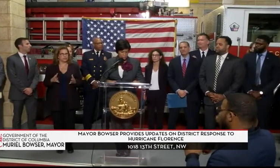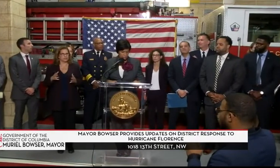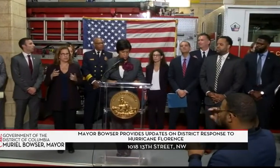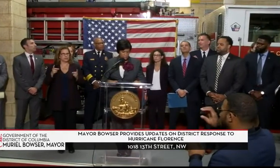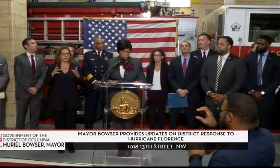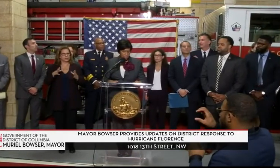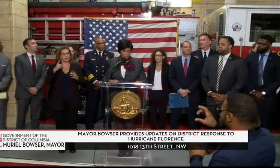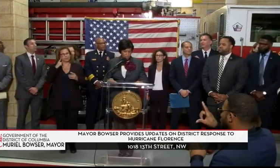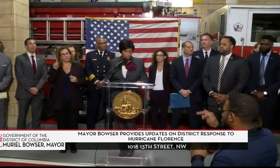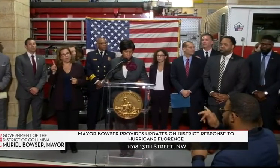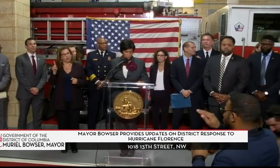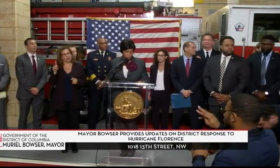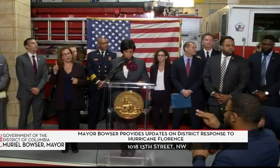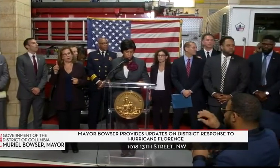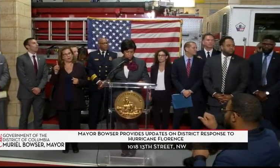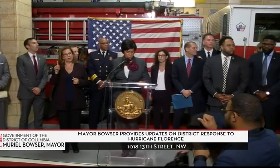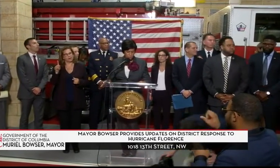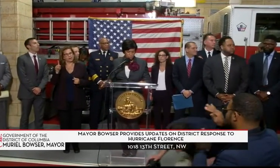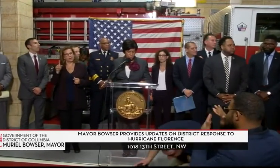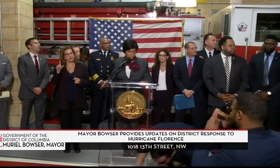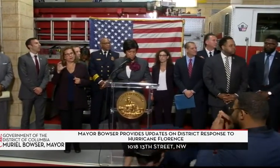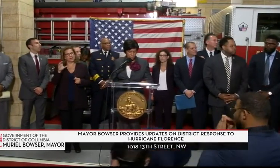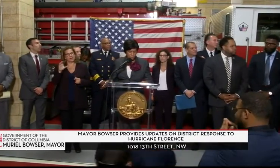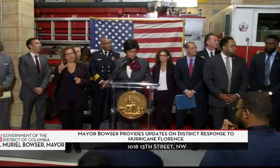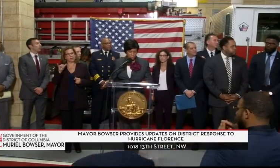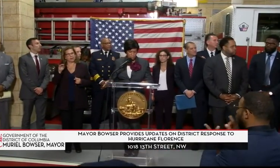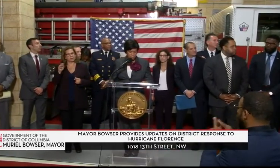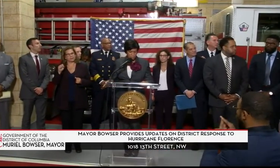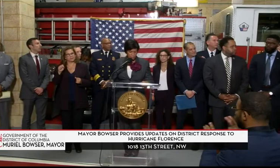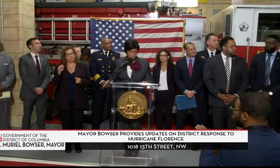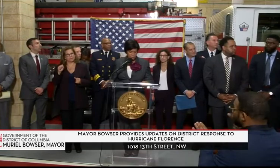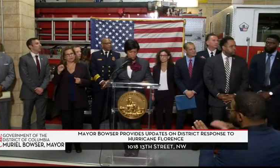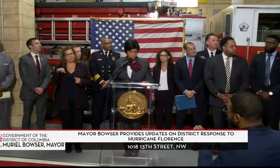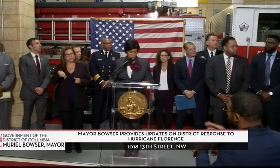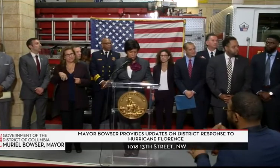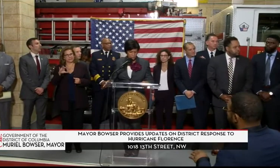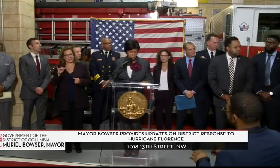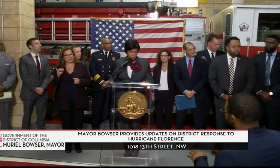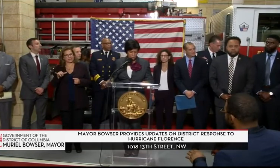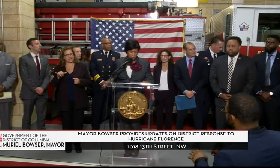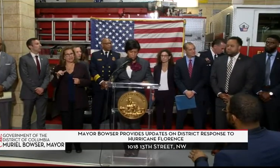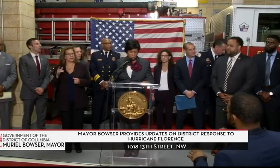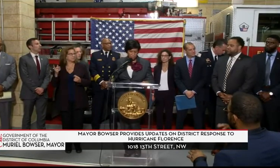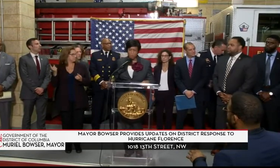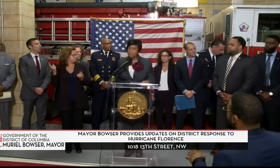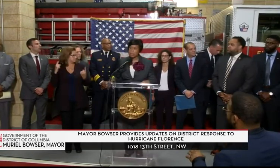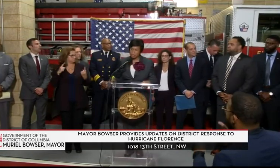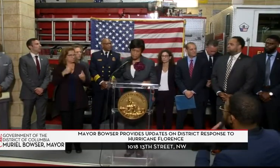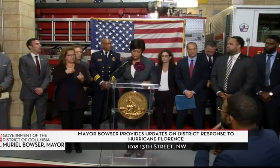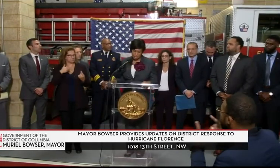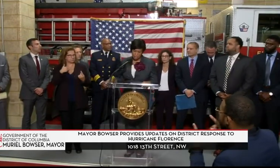CITIES, WE'RE ALSO JOINED BY MEMBERS OF OUR PUBLIC UTILITY